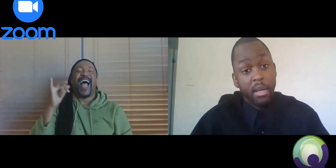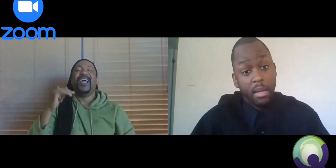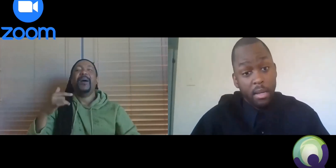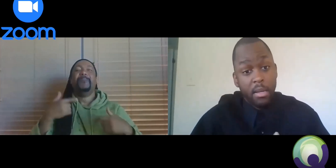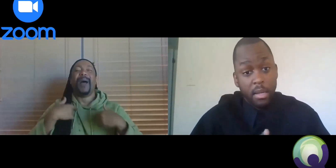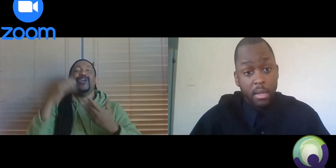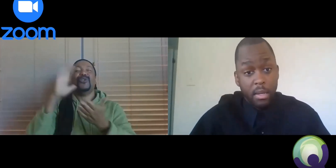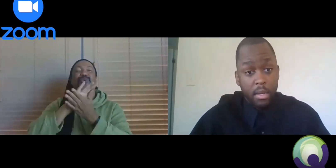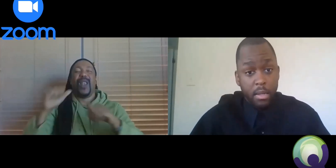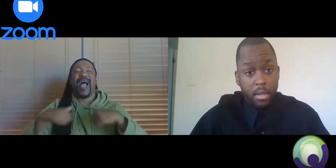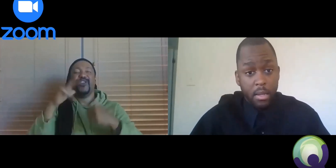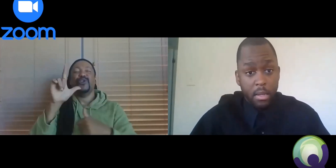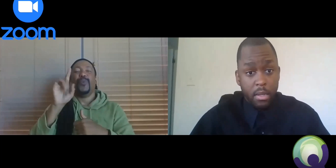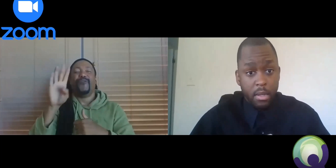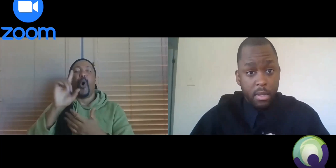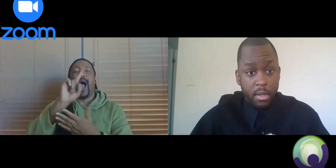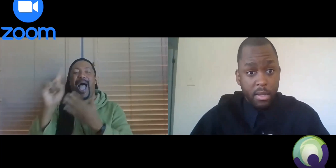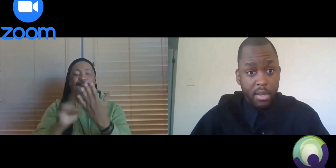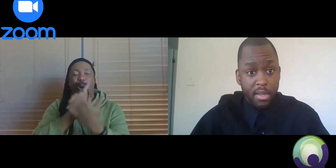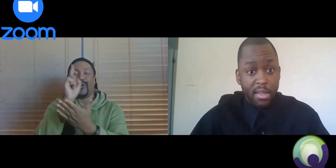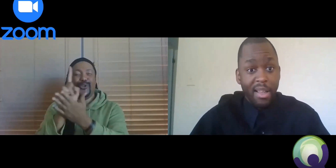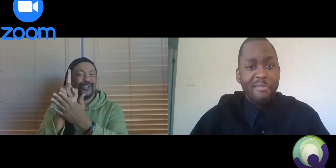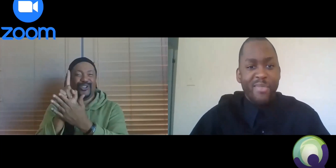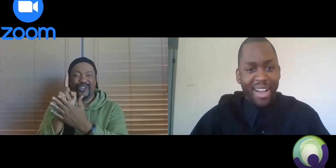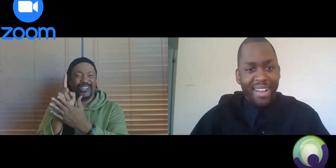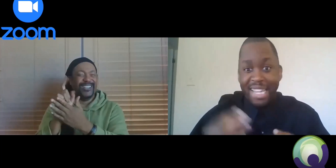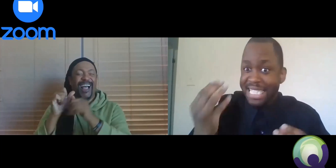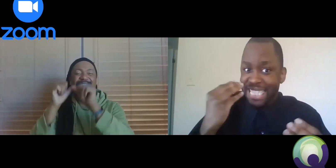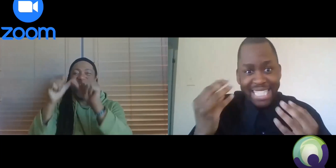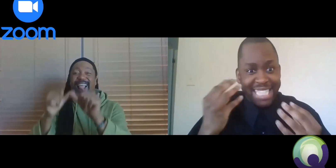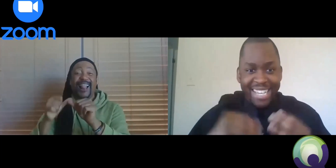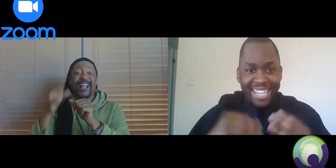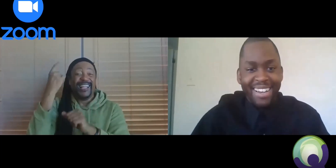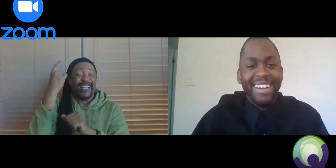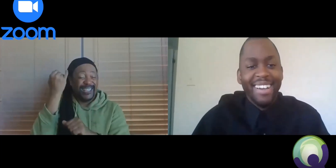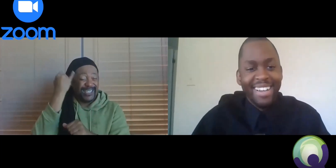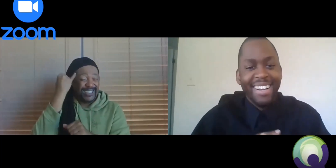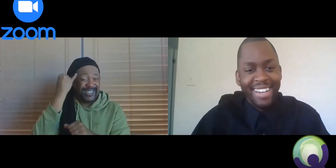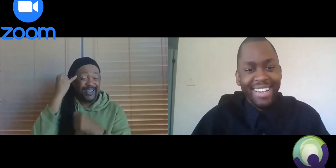Fred: I felt like my life was 24 hours of school continuously.